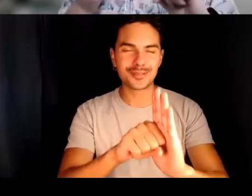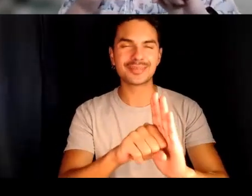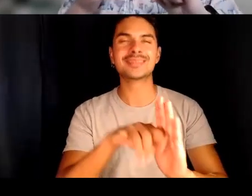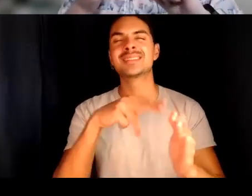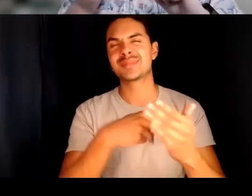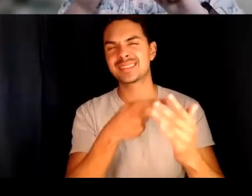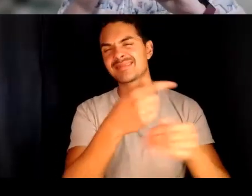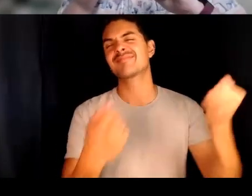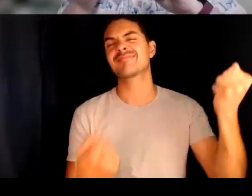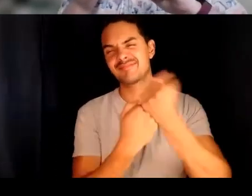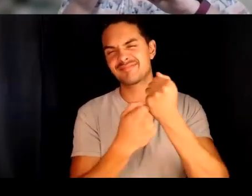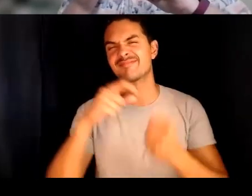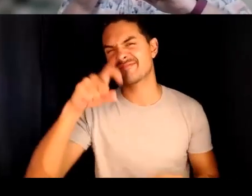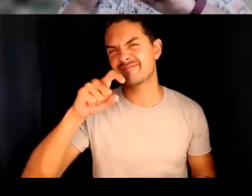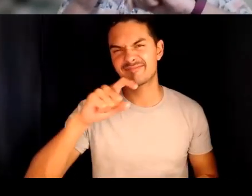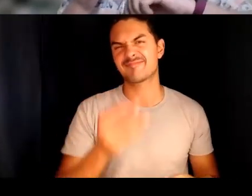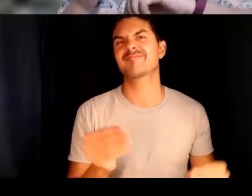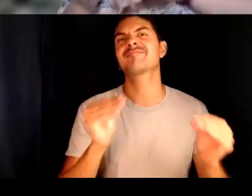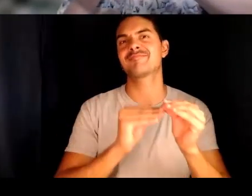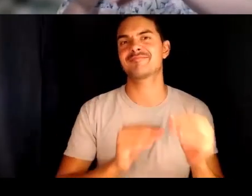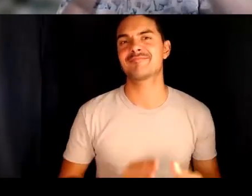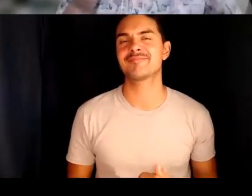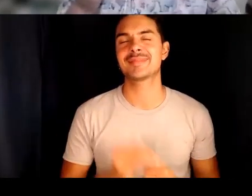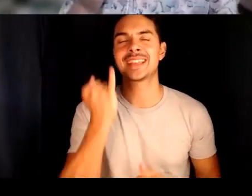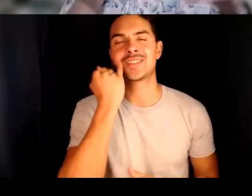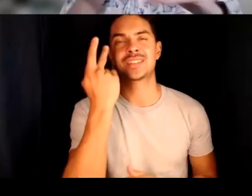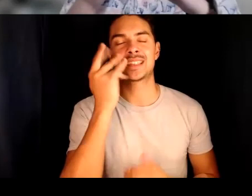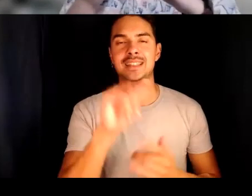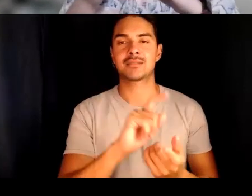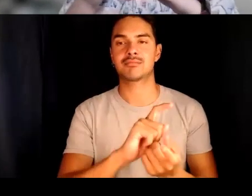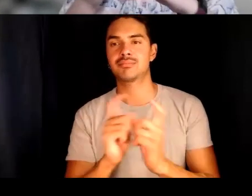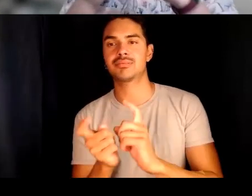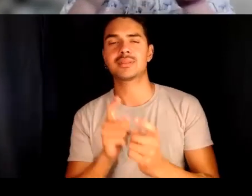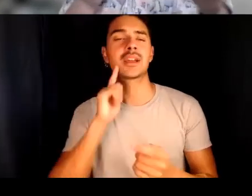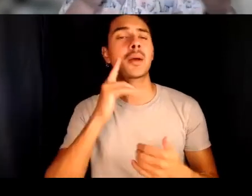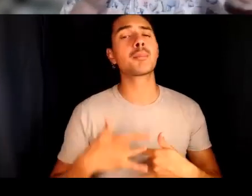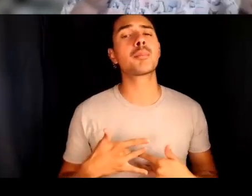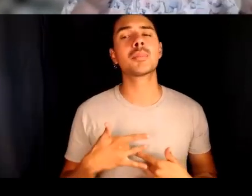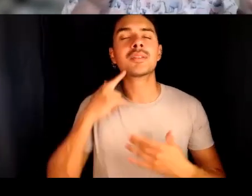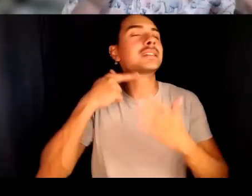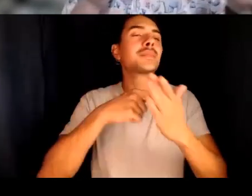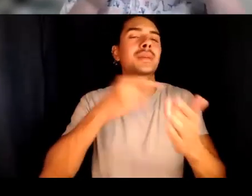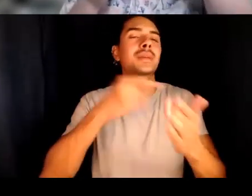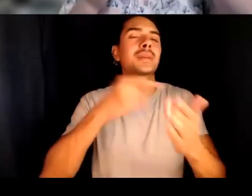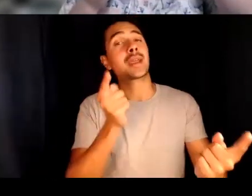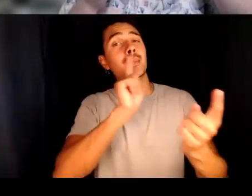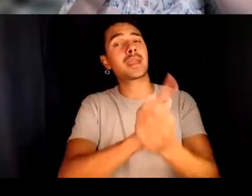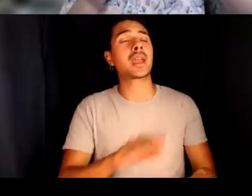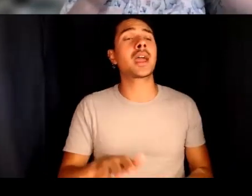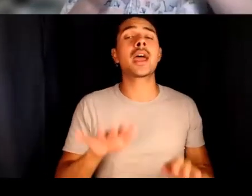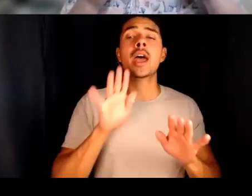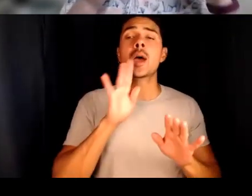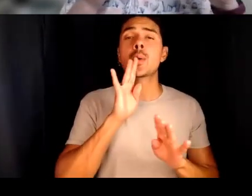If you're seeing that most of the time they talked to you at a certain pace and one day they come in